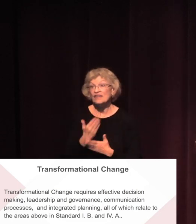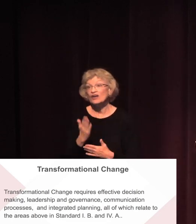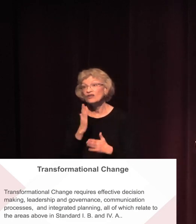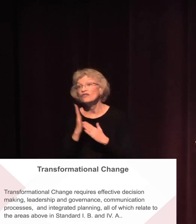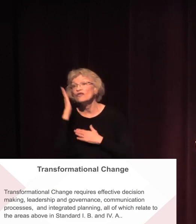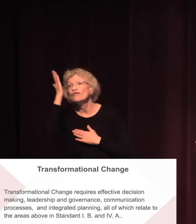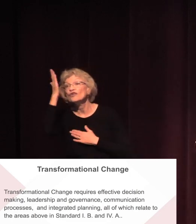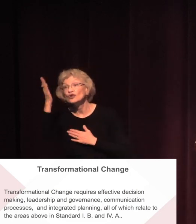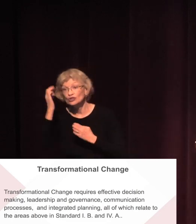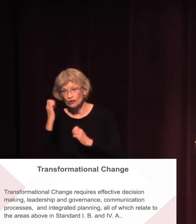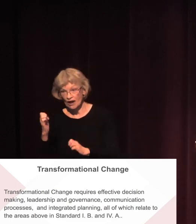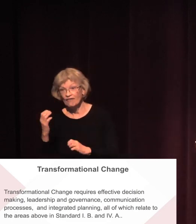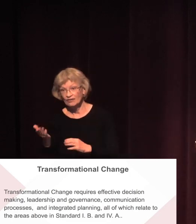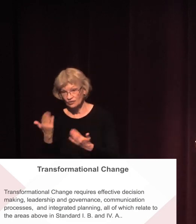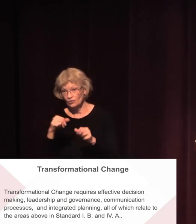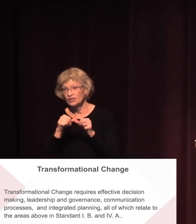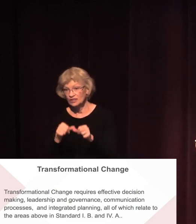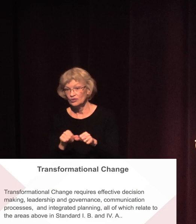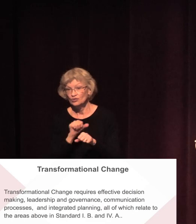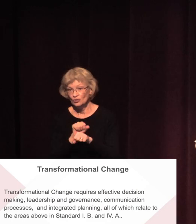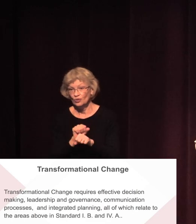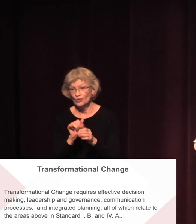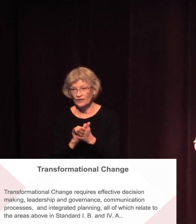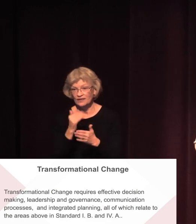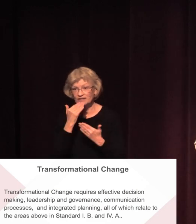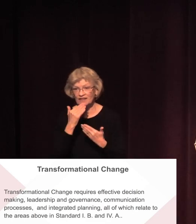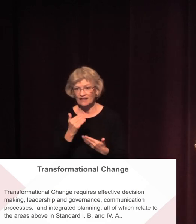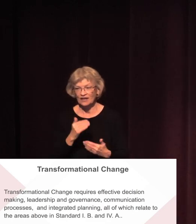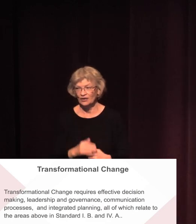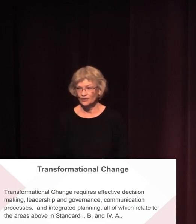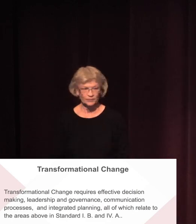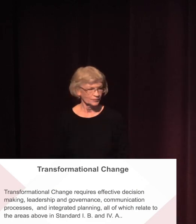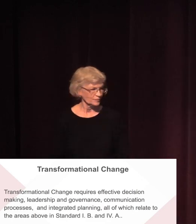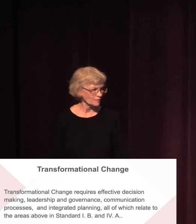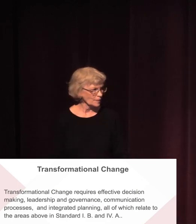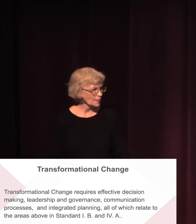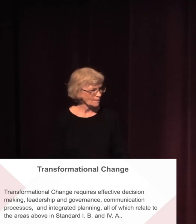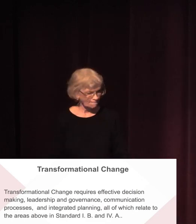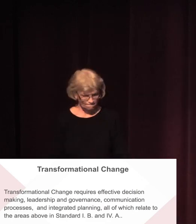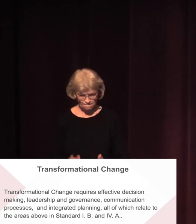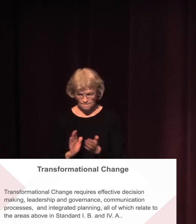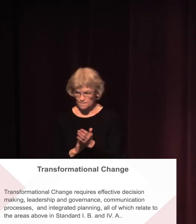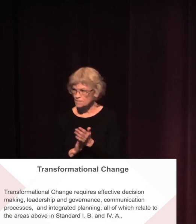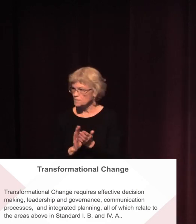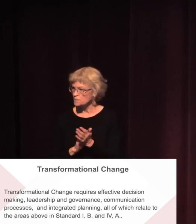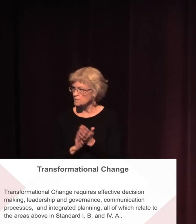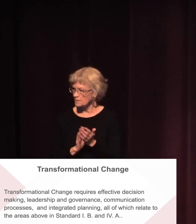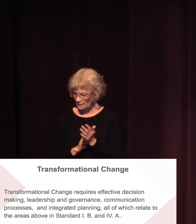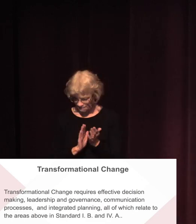strengths and I appreciate your coming efforts to help us work on these areas. Thank you.